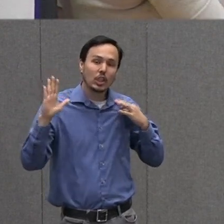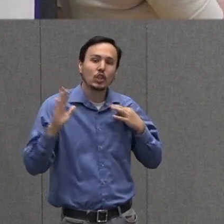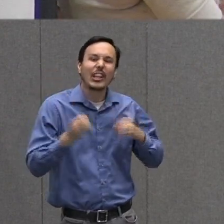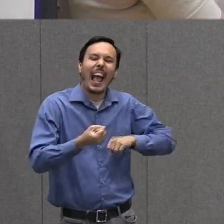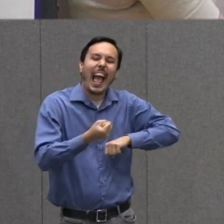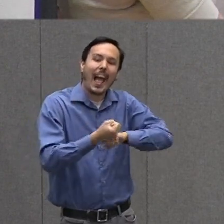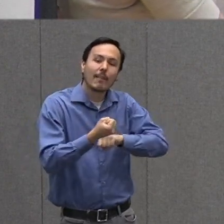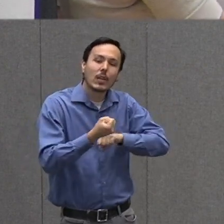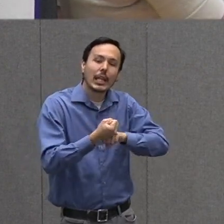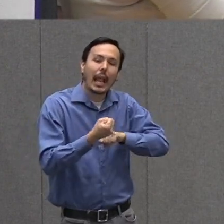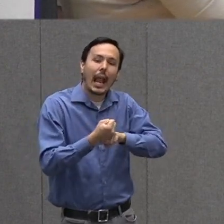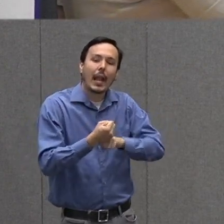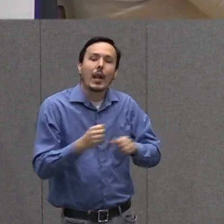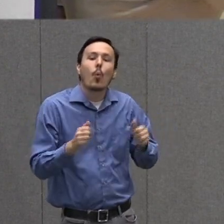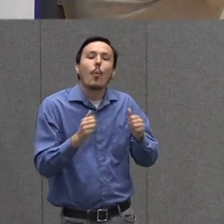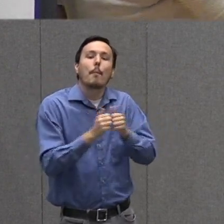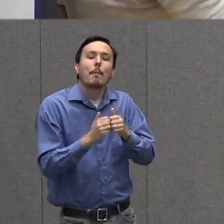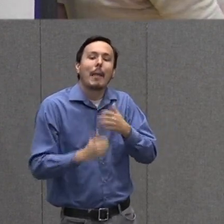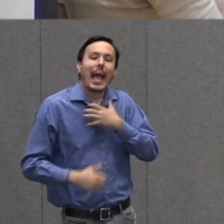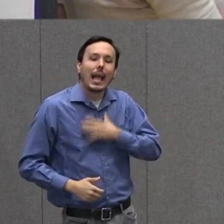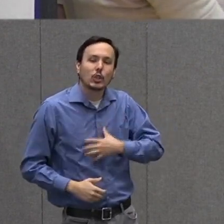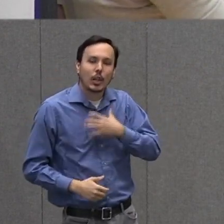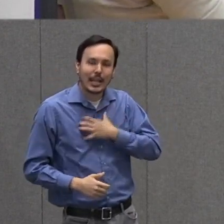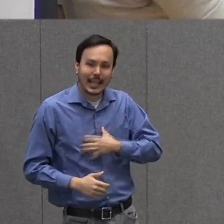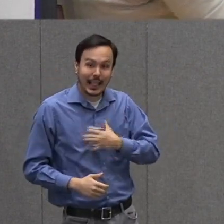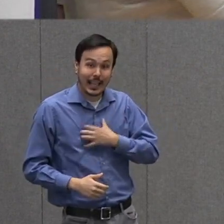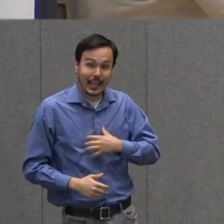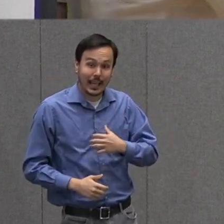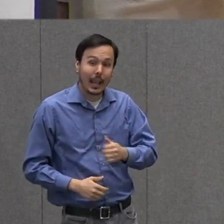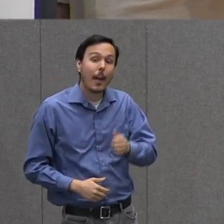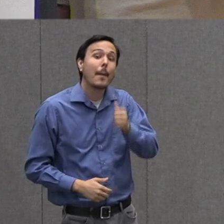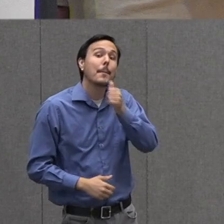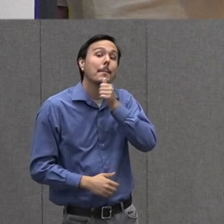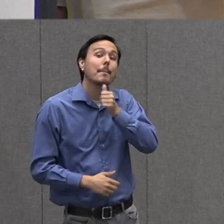and patient volunteers contribute thoughtfully.